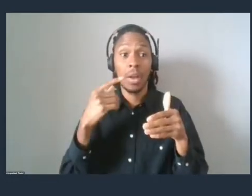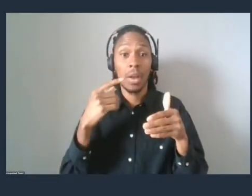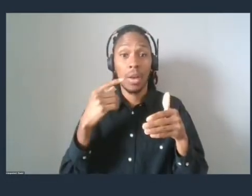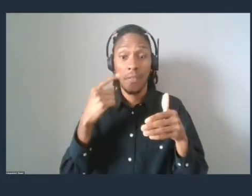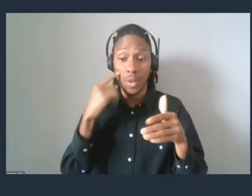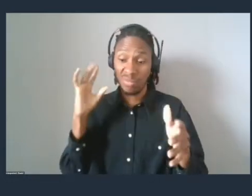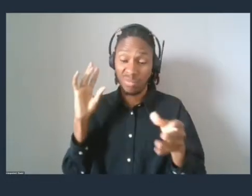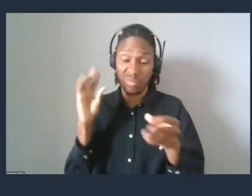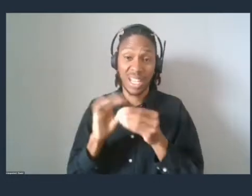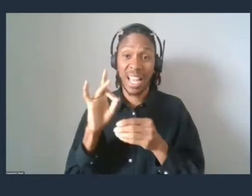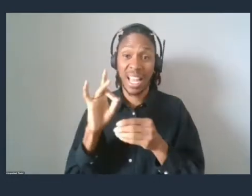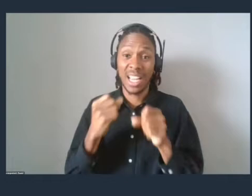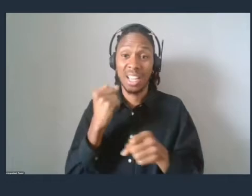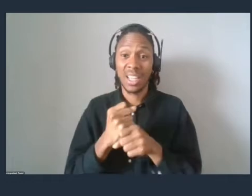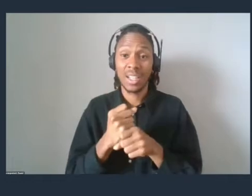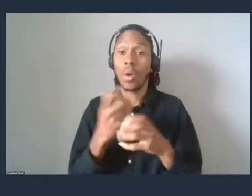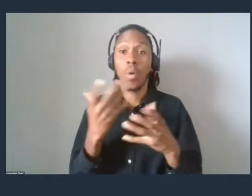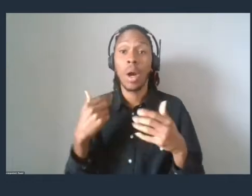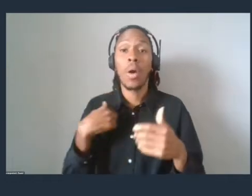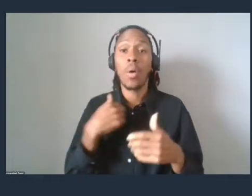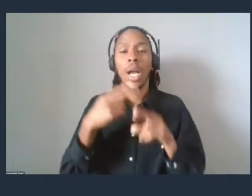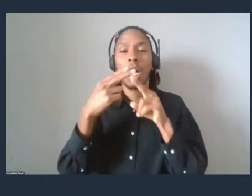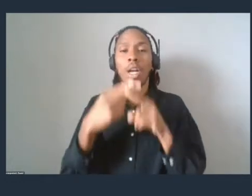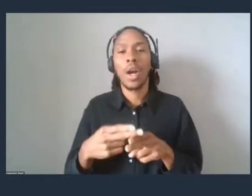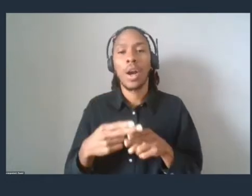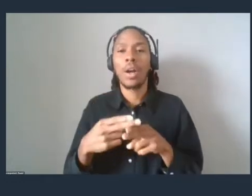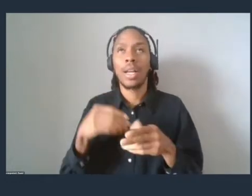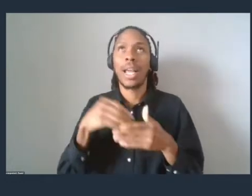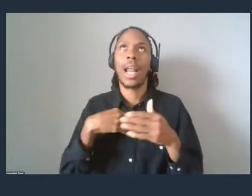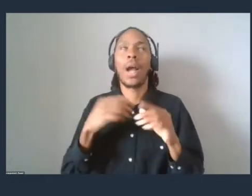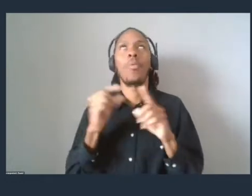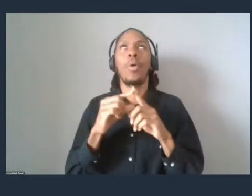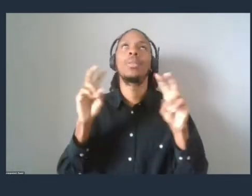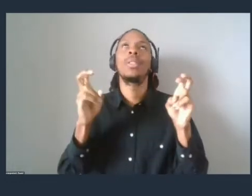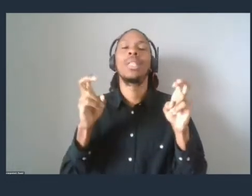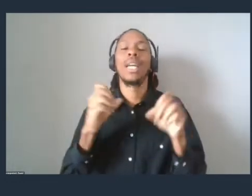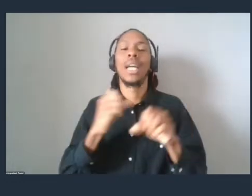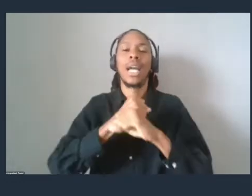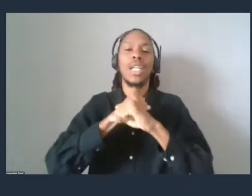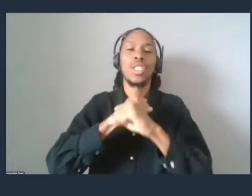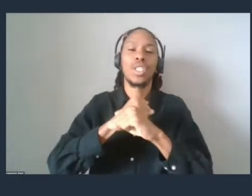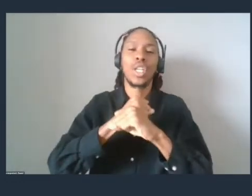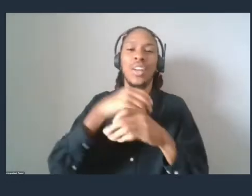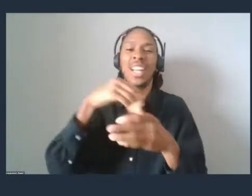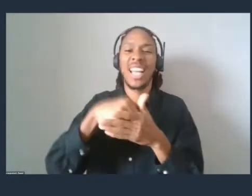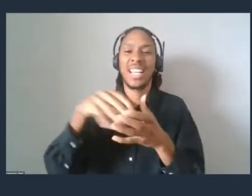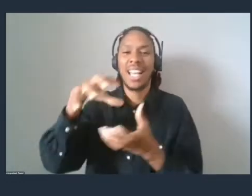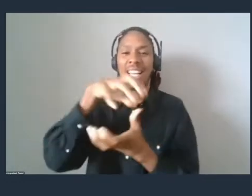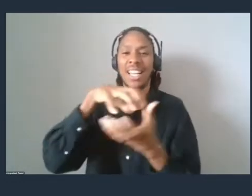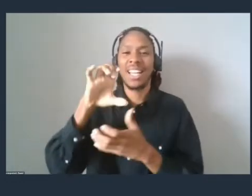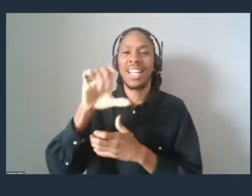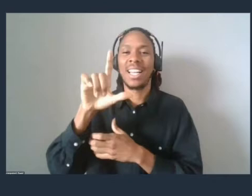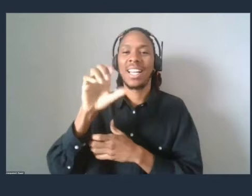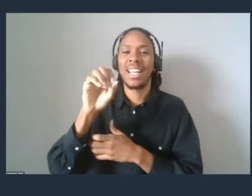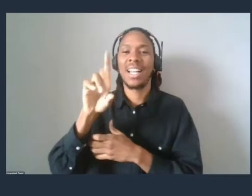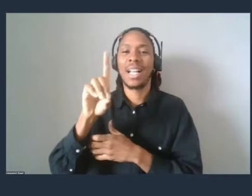has been what we call in our words security in the cloud. What that means is these are the controls